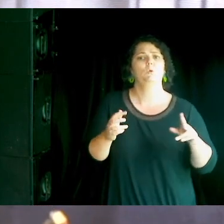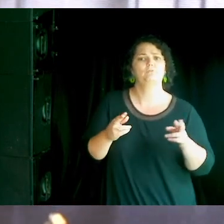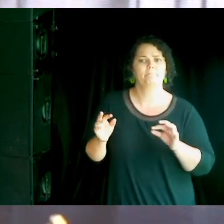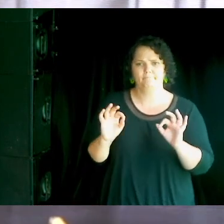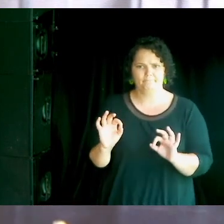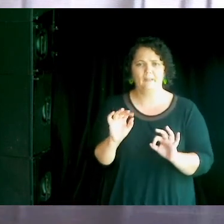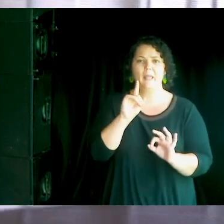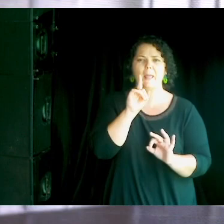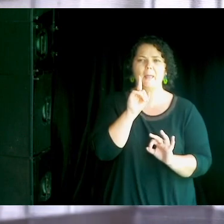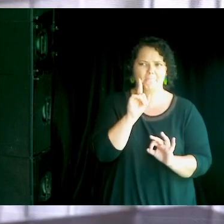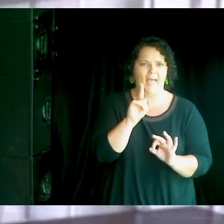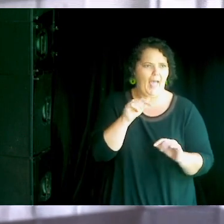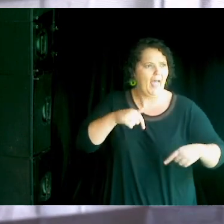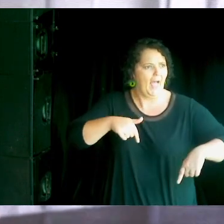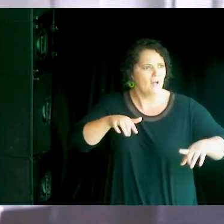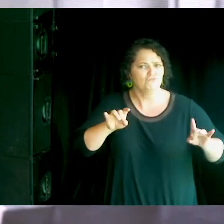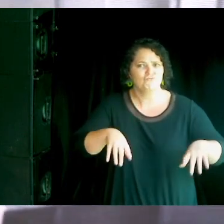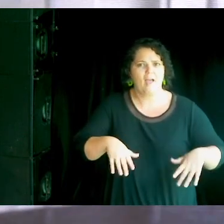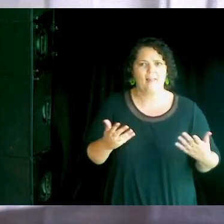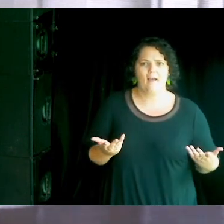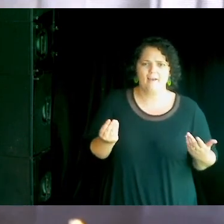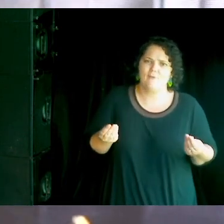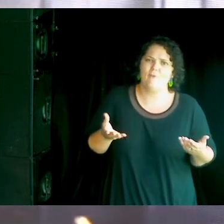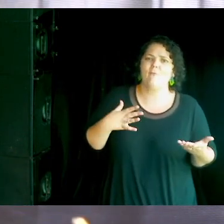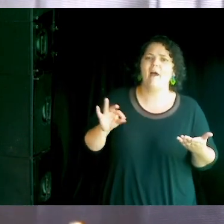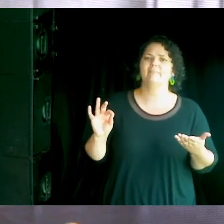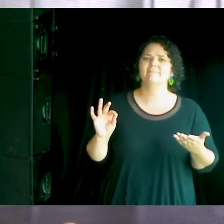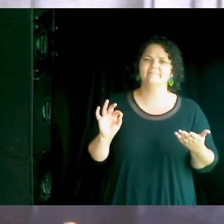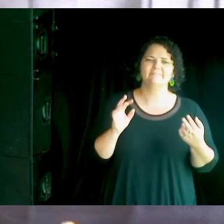of restaurant yes and I would love to introduce some of the native ingredients what the difference